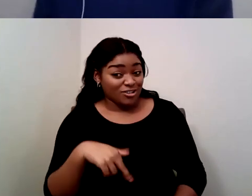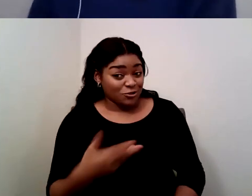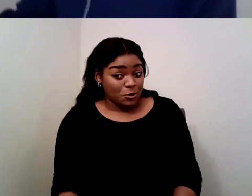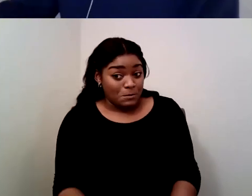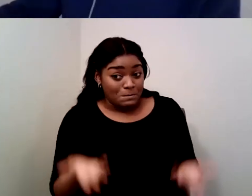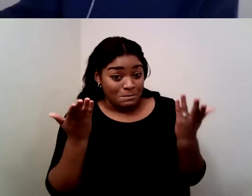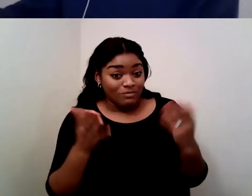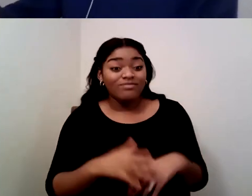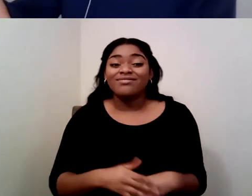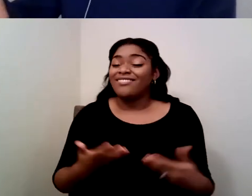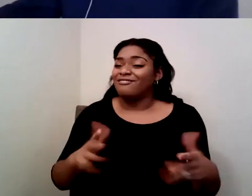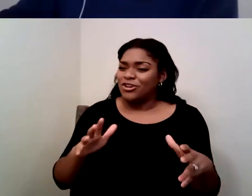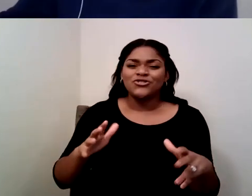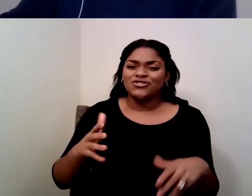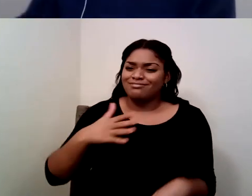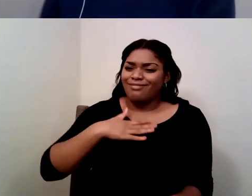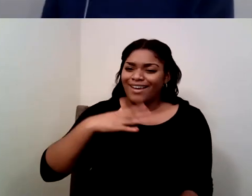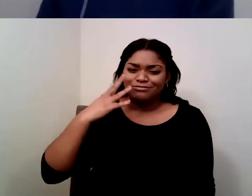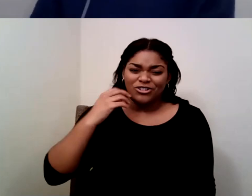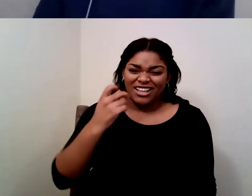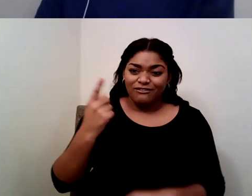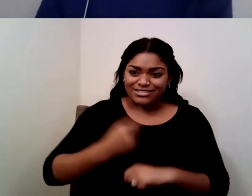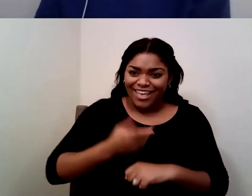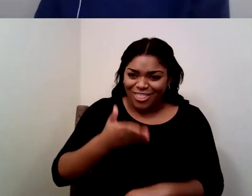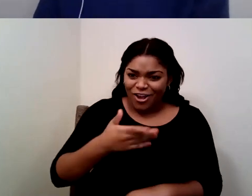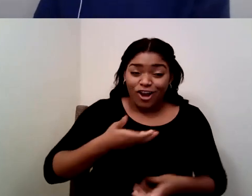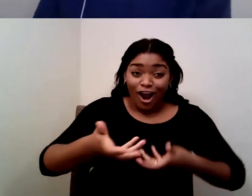I spent half the day there talking to the guy roasting coffee.